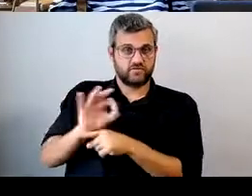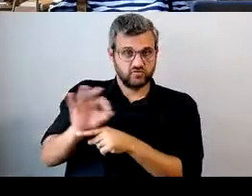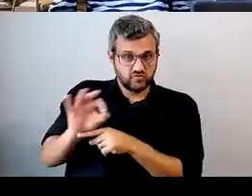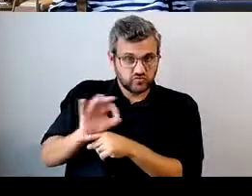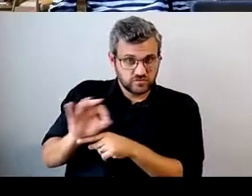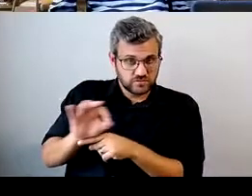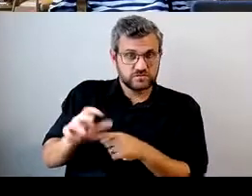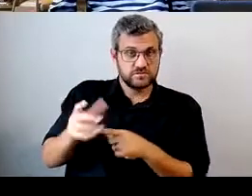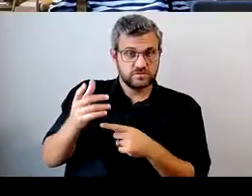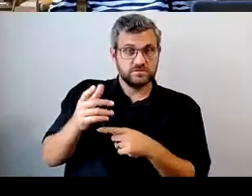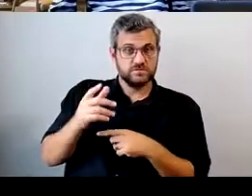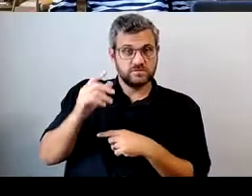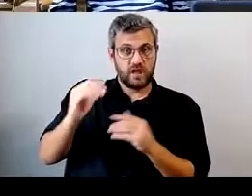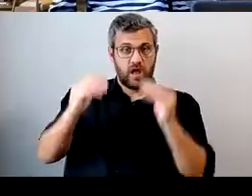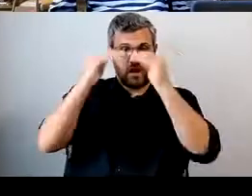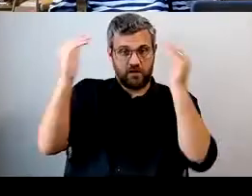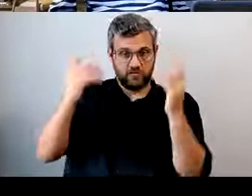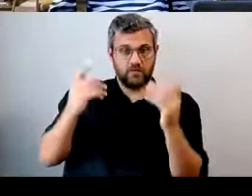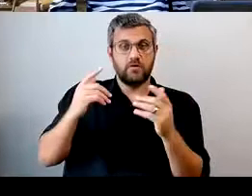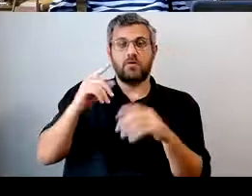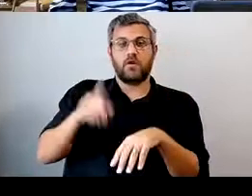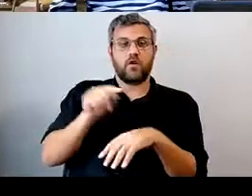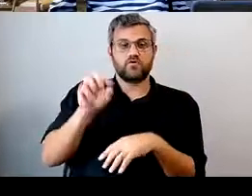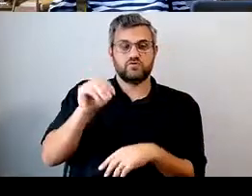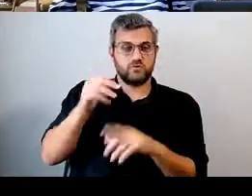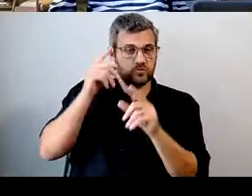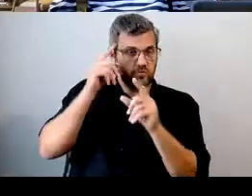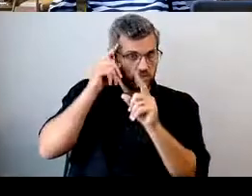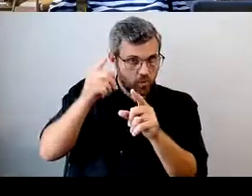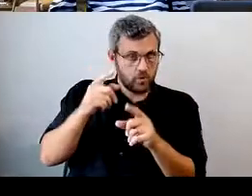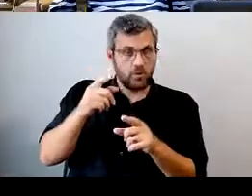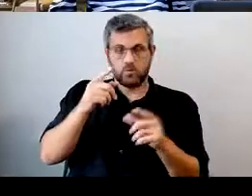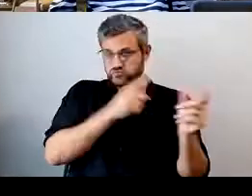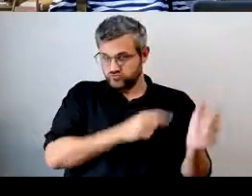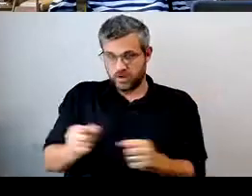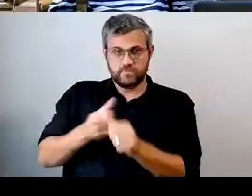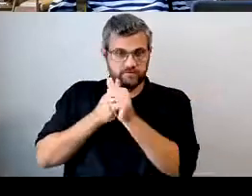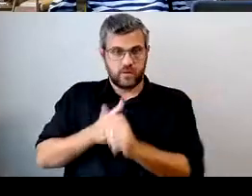And that's what you use to set long-term goals and develop strategies and stick to those strategies to meet goals, right?